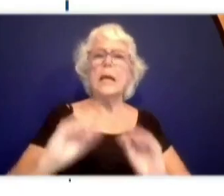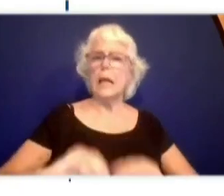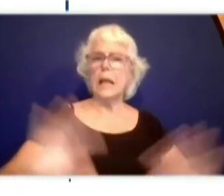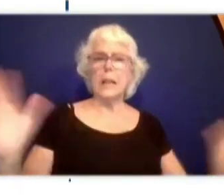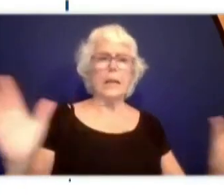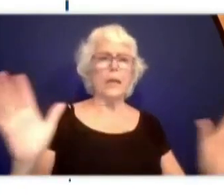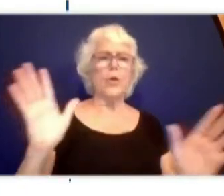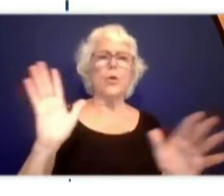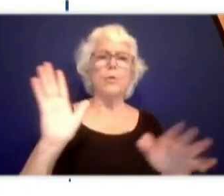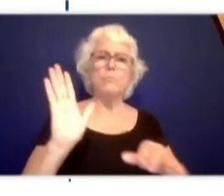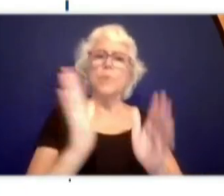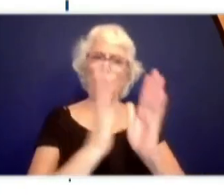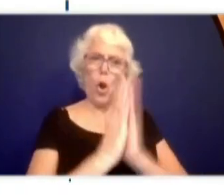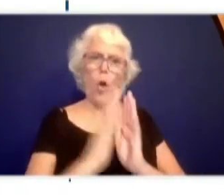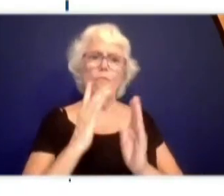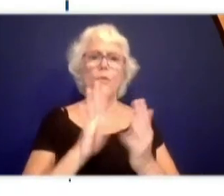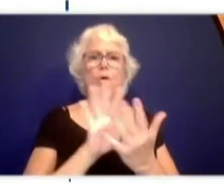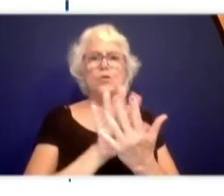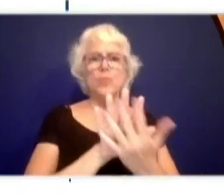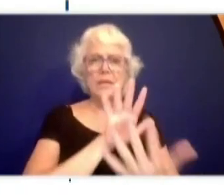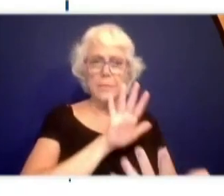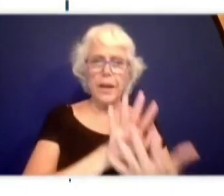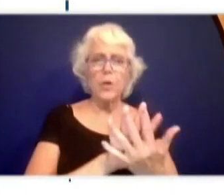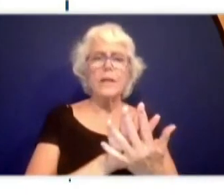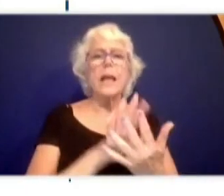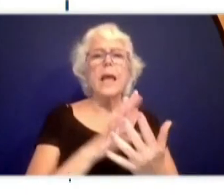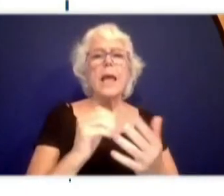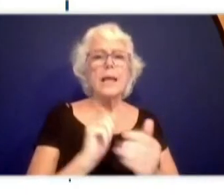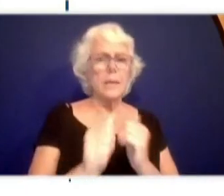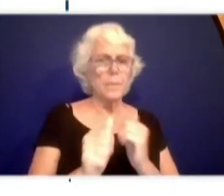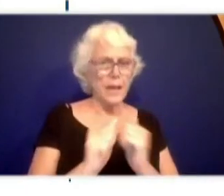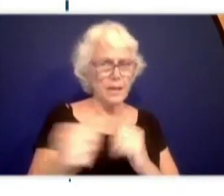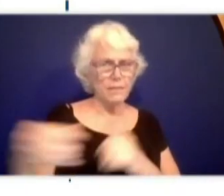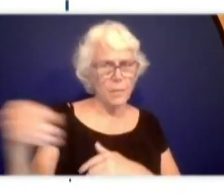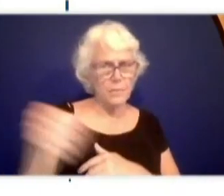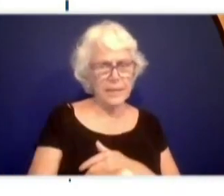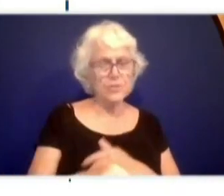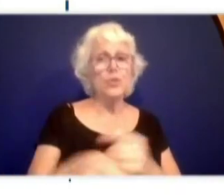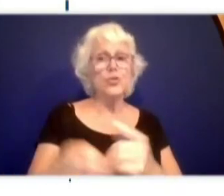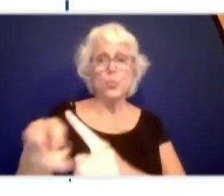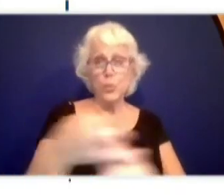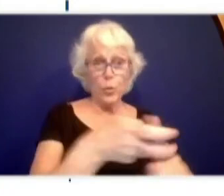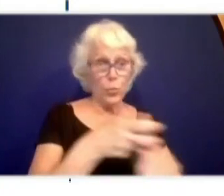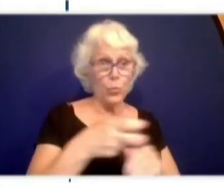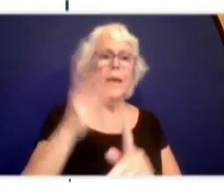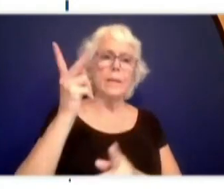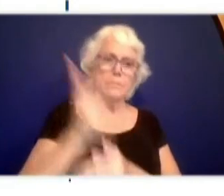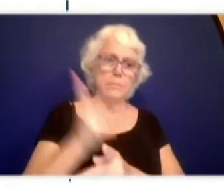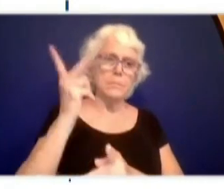competitive compensation to recruit and retain employees. Over the last two years,